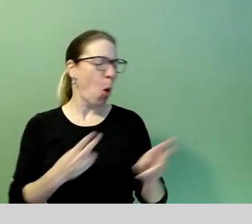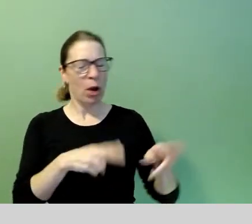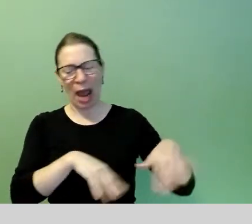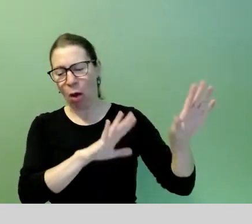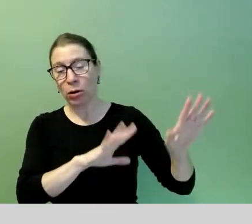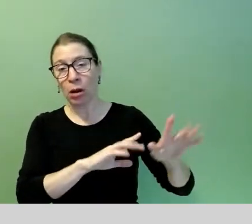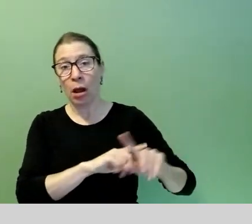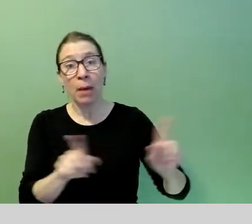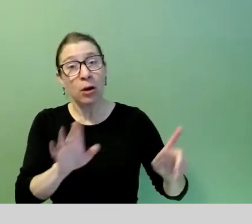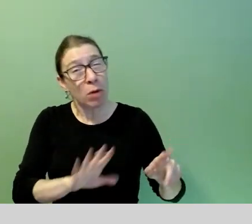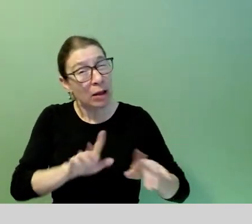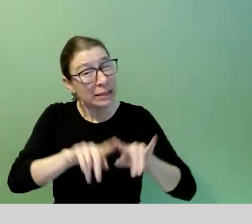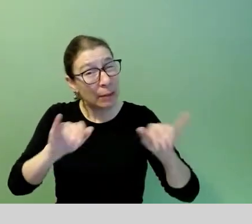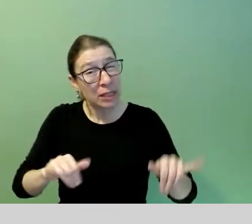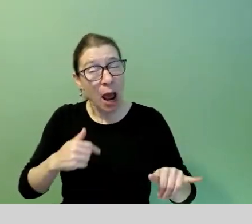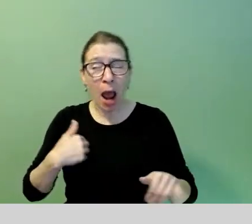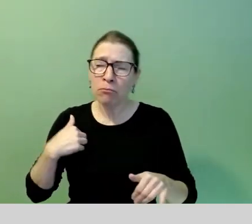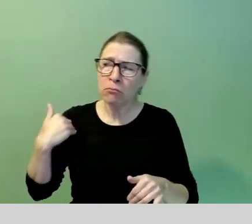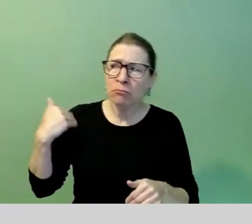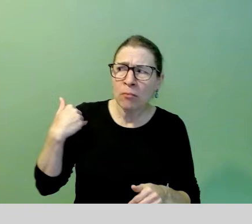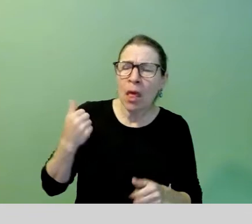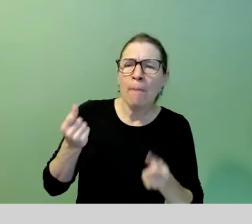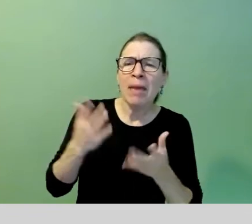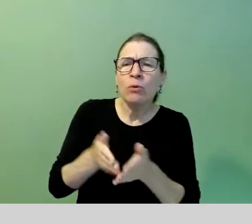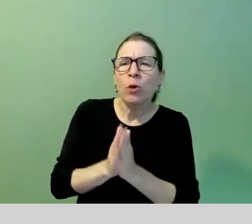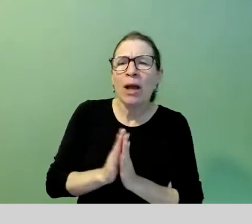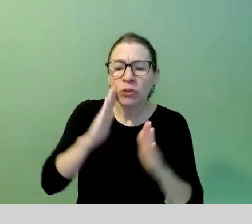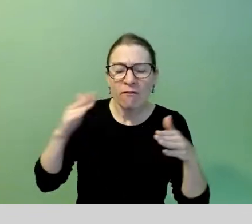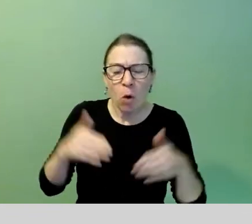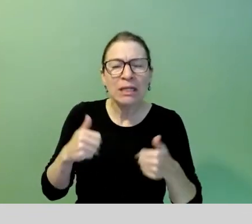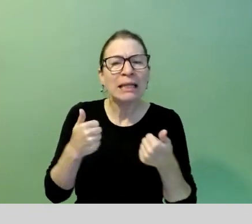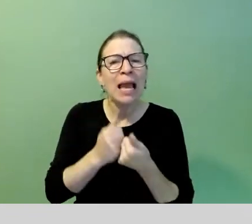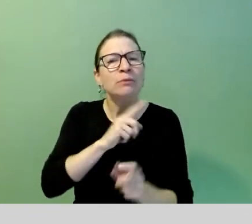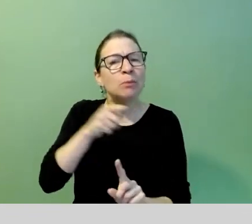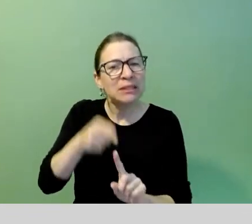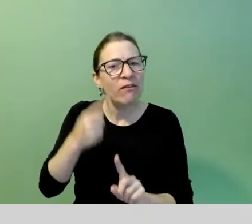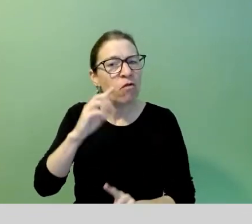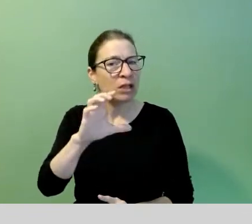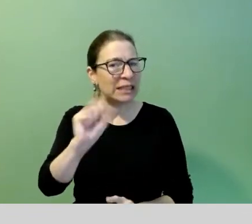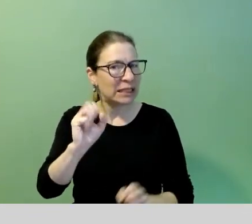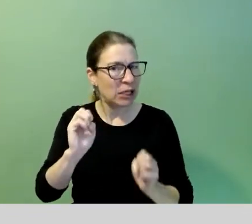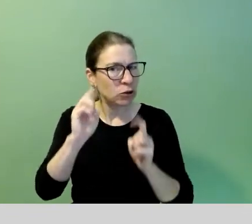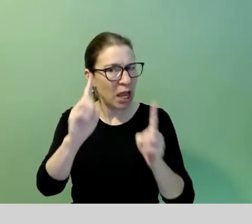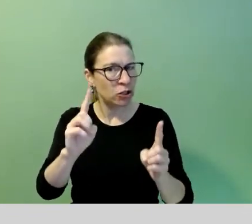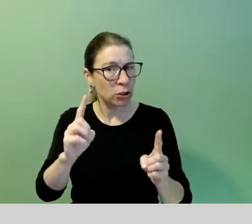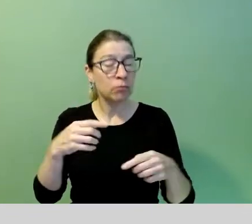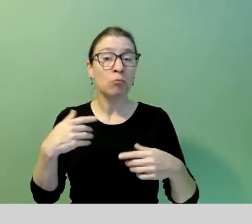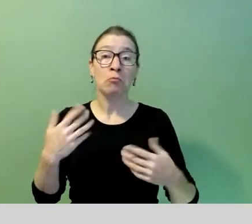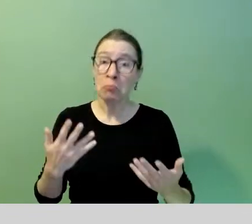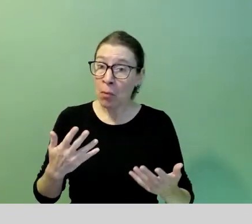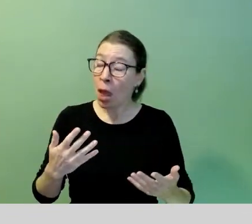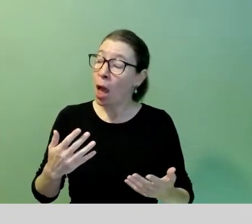on a game making tool specifically for CS education. That started by doing a lot of research on API design,